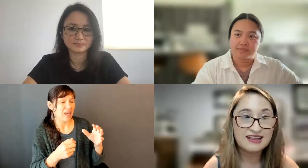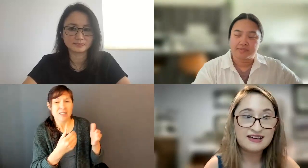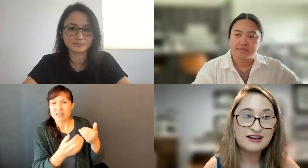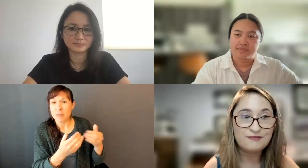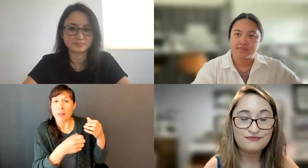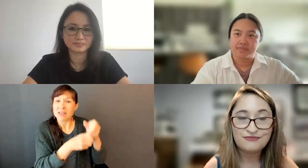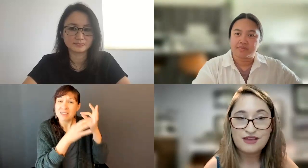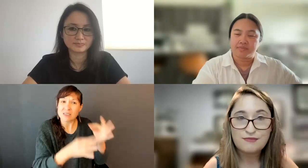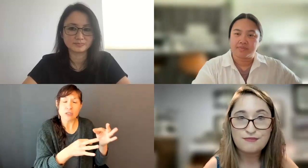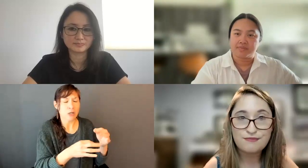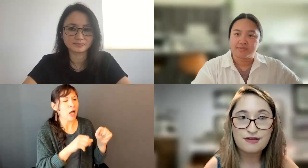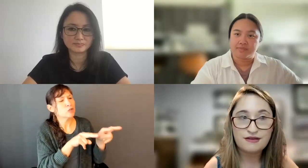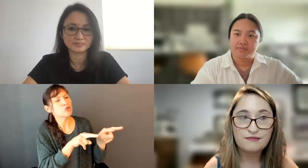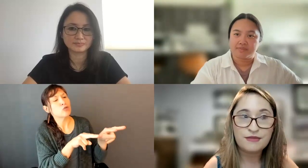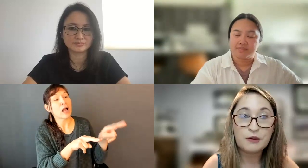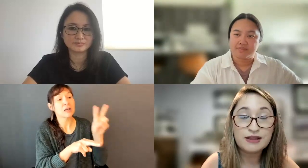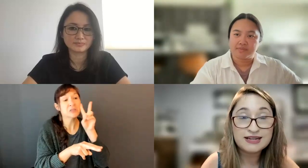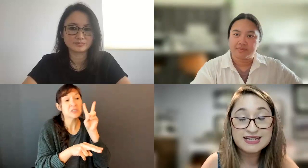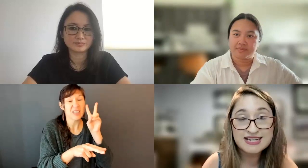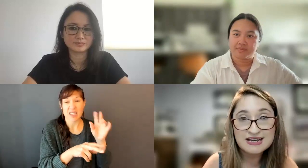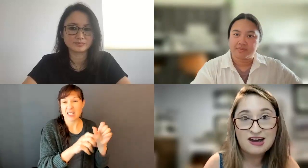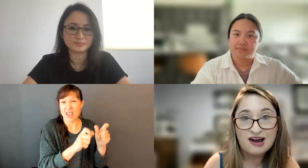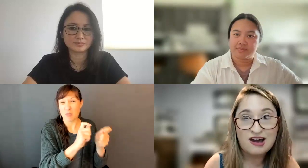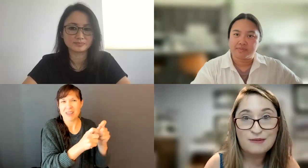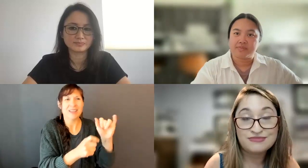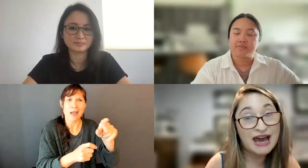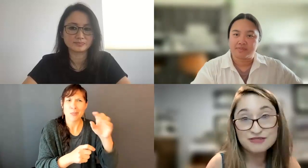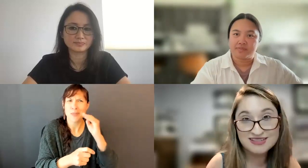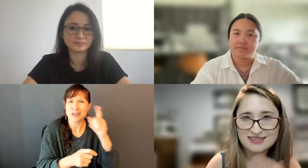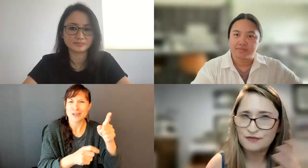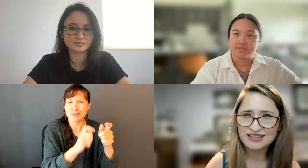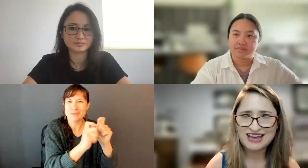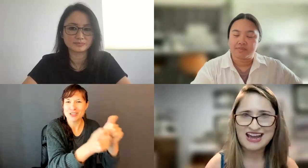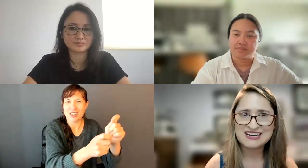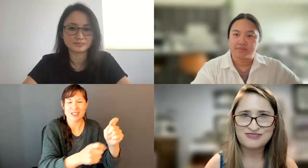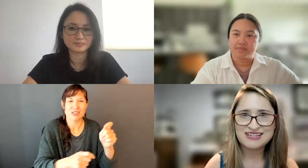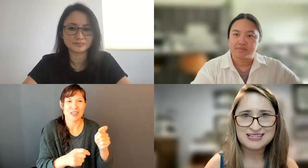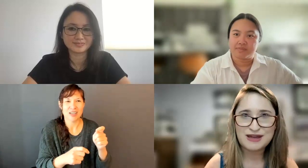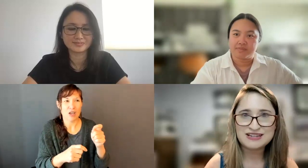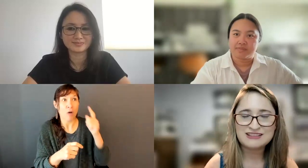Kind of like, you know, Melody did, that was something that I didn't really expect.